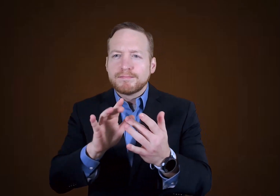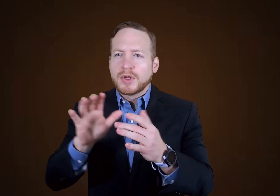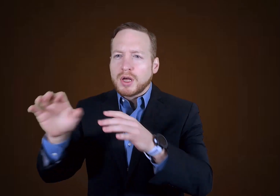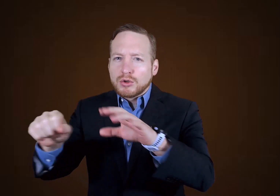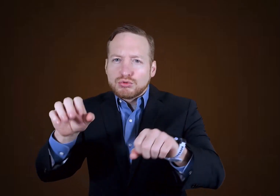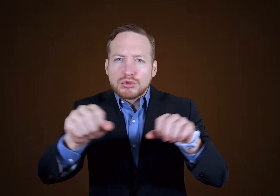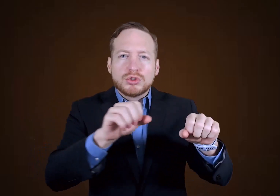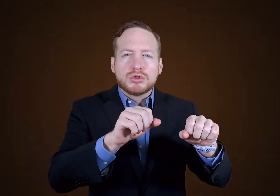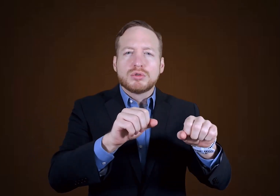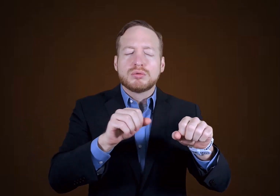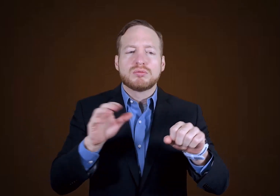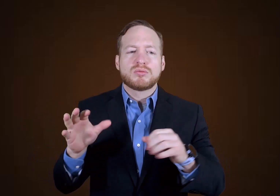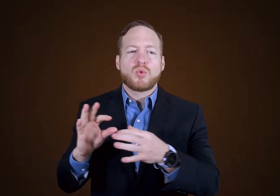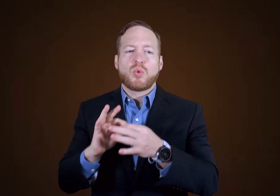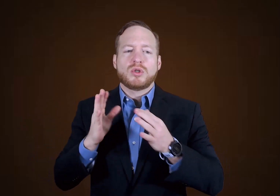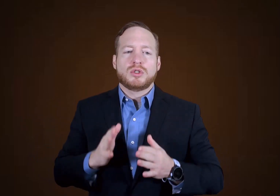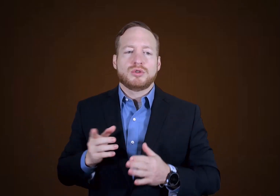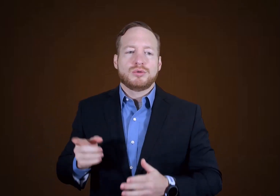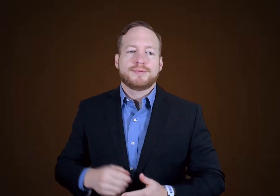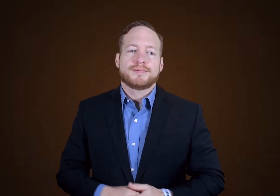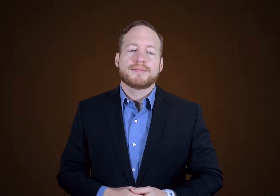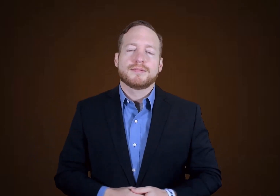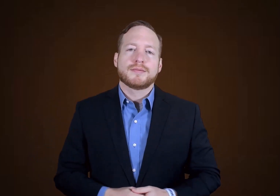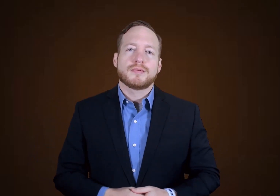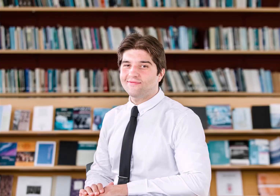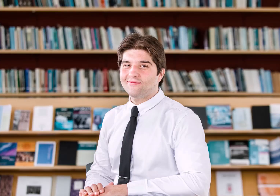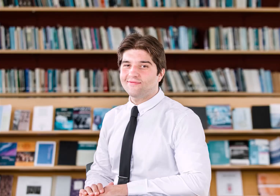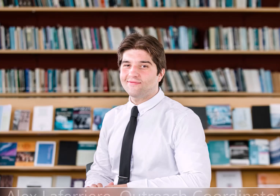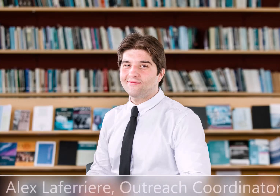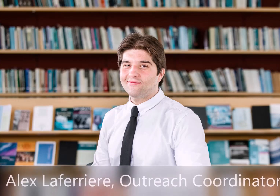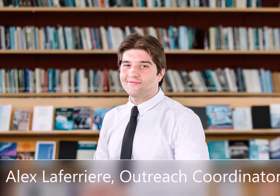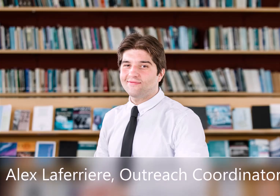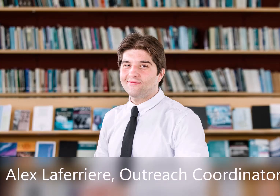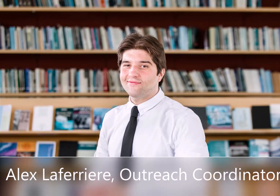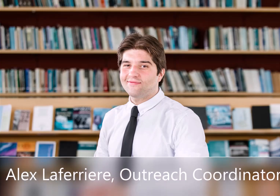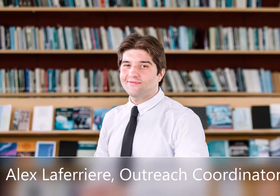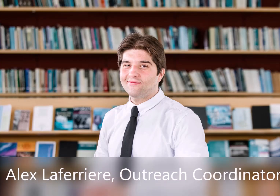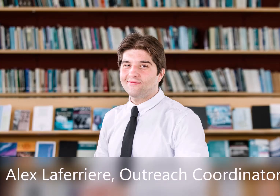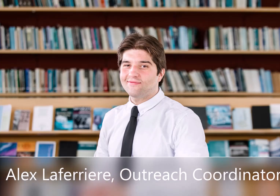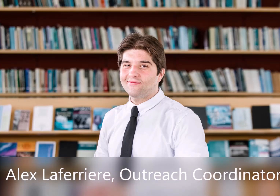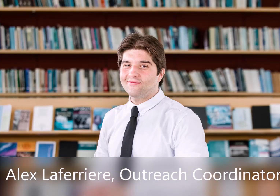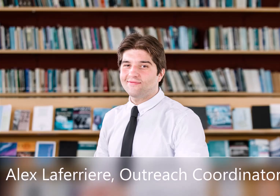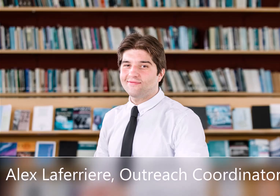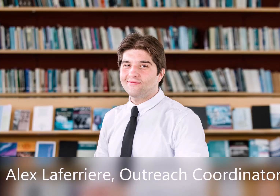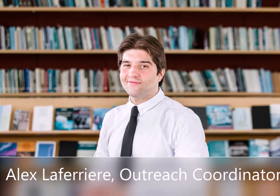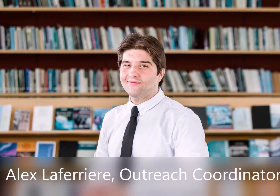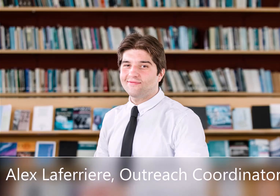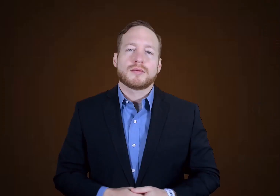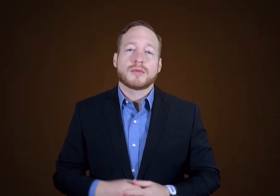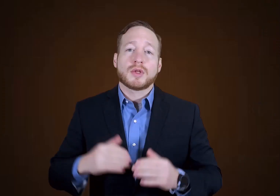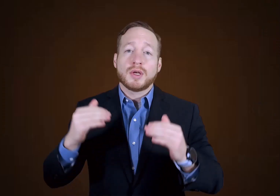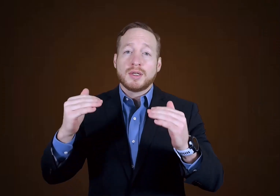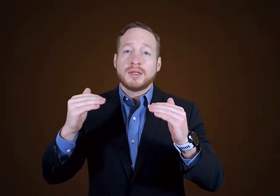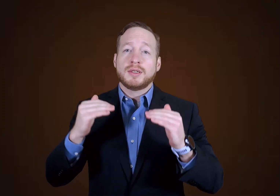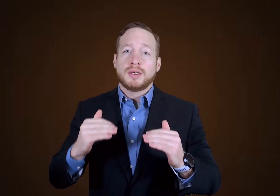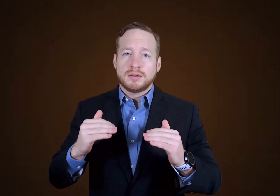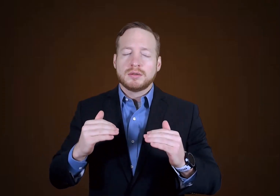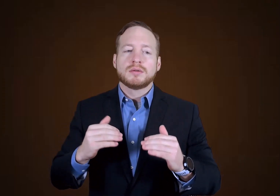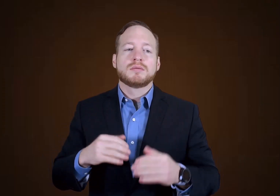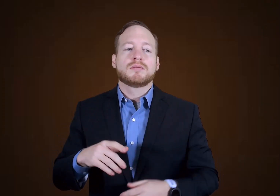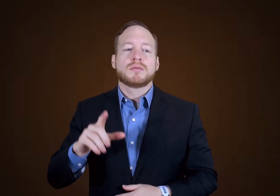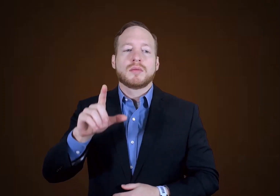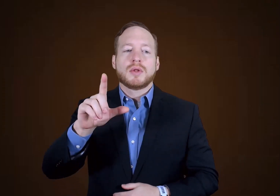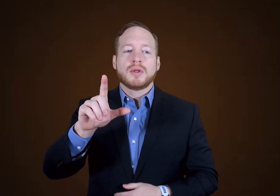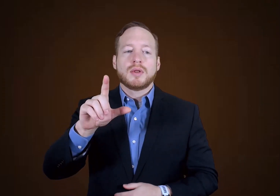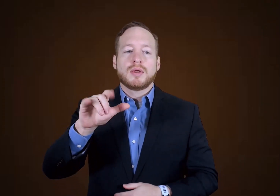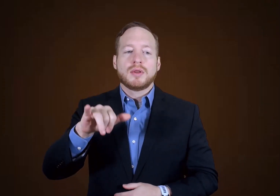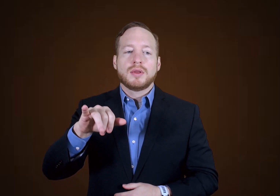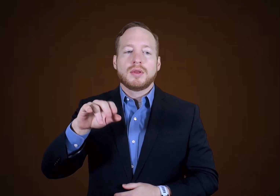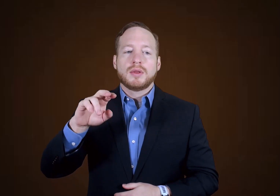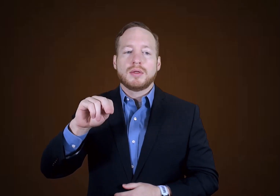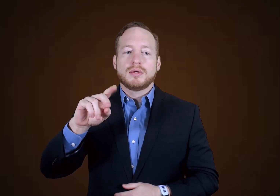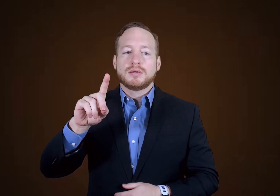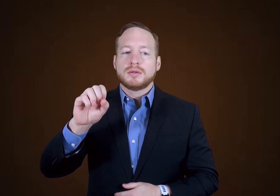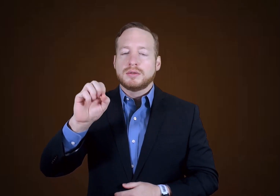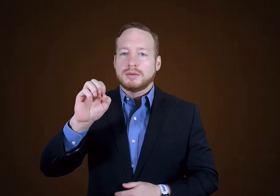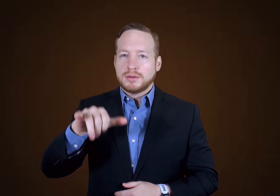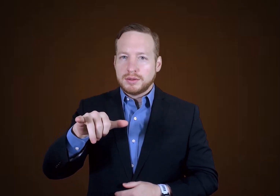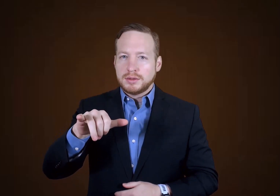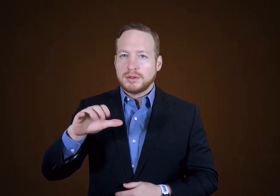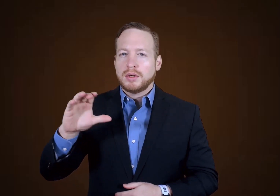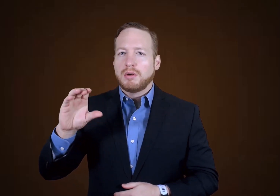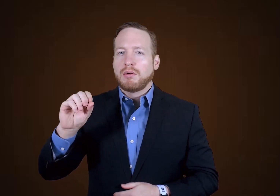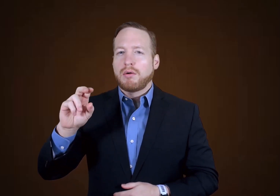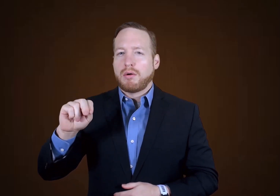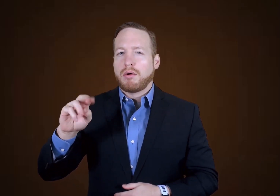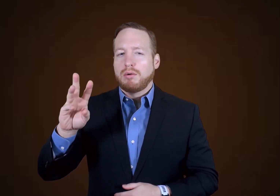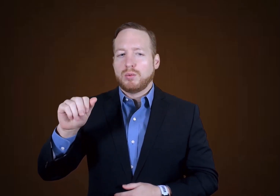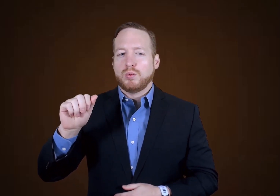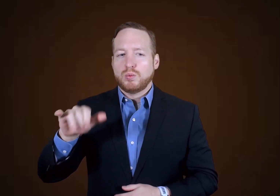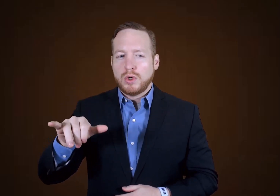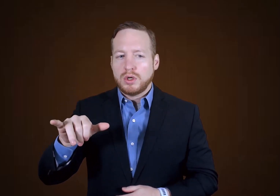Alex is responsible for outreach and we have Lindsey Conway